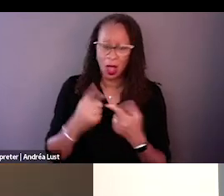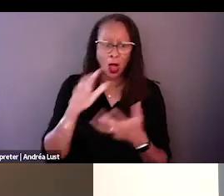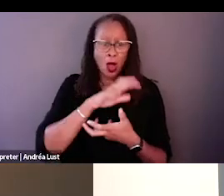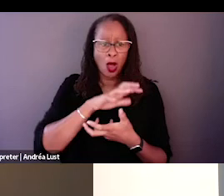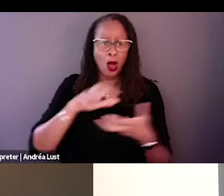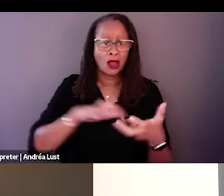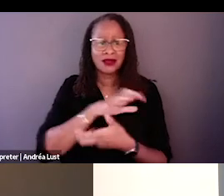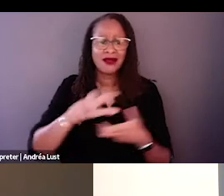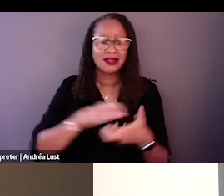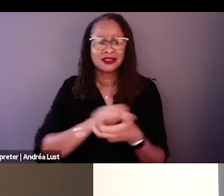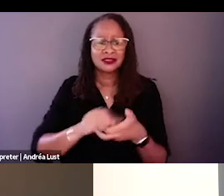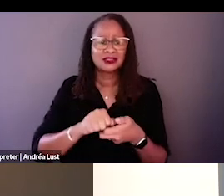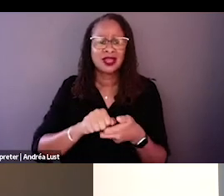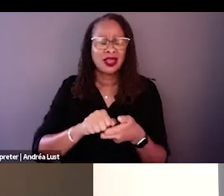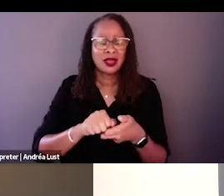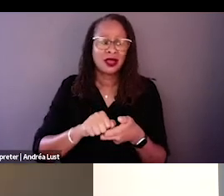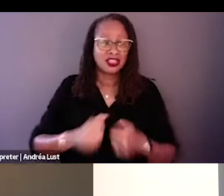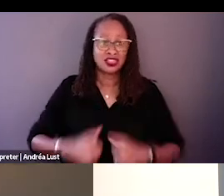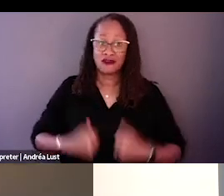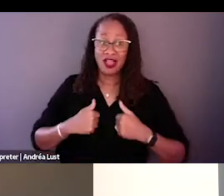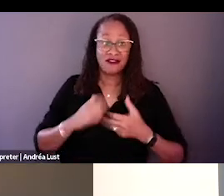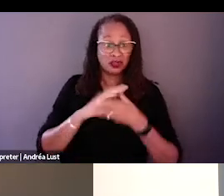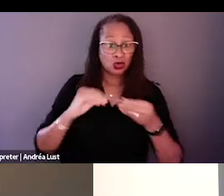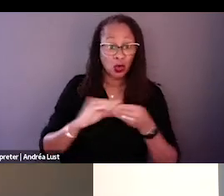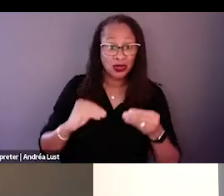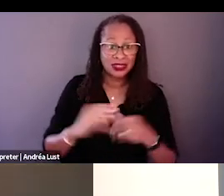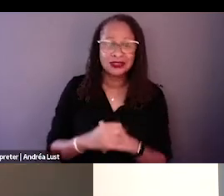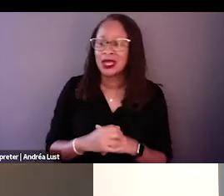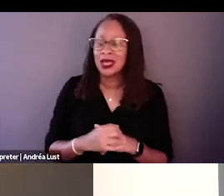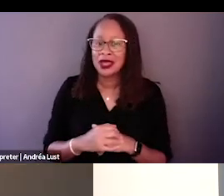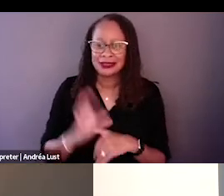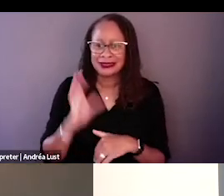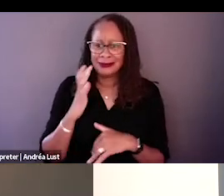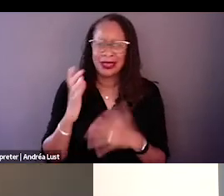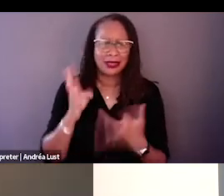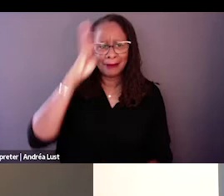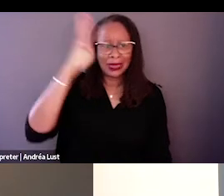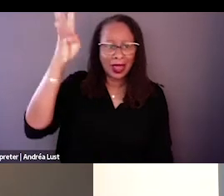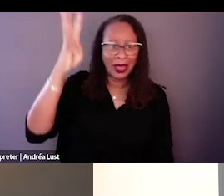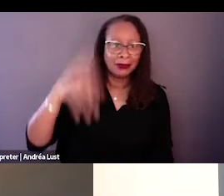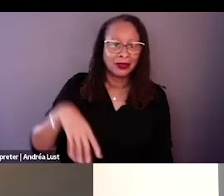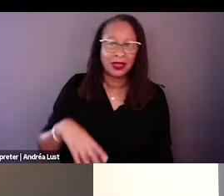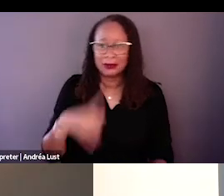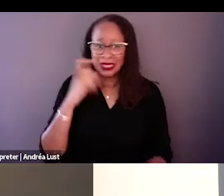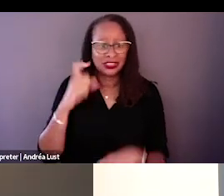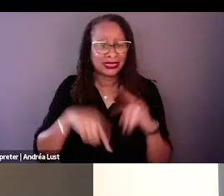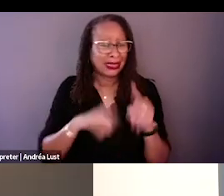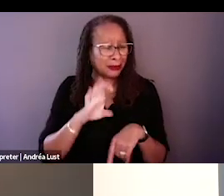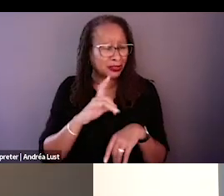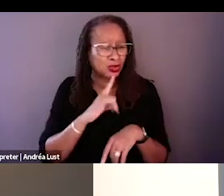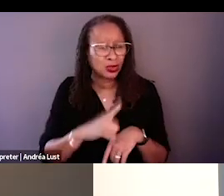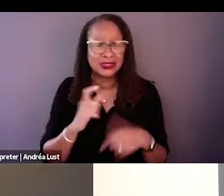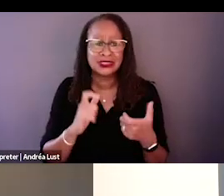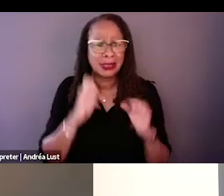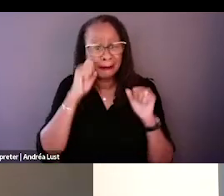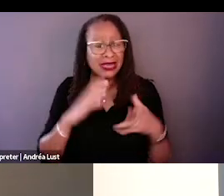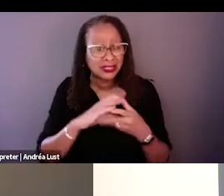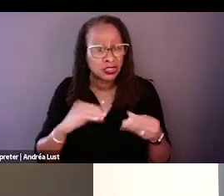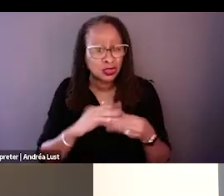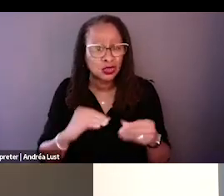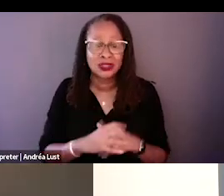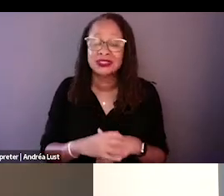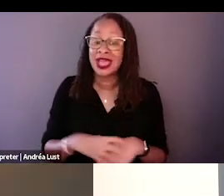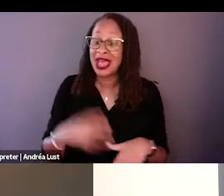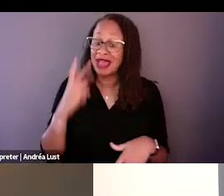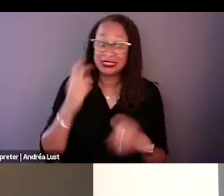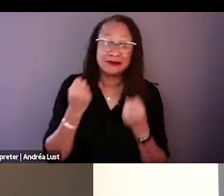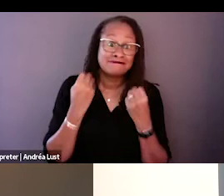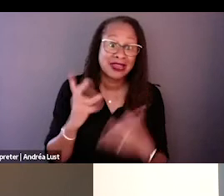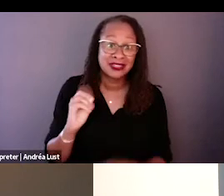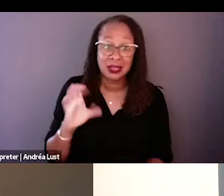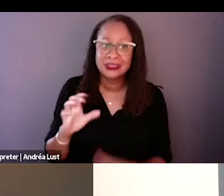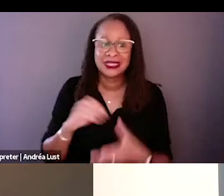Bianca Stigter: In the book, the story is told as well, but I thought I would not include it